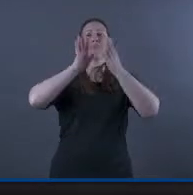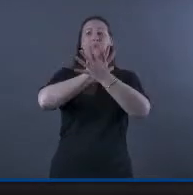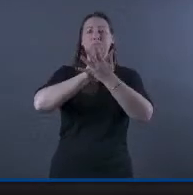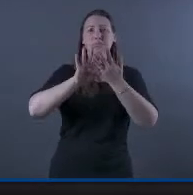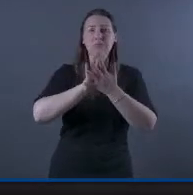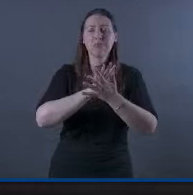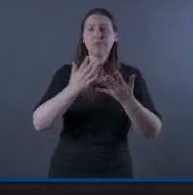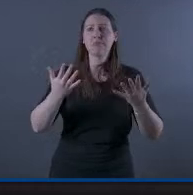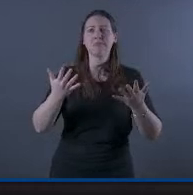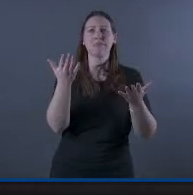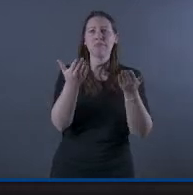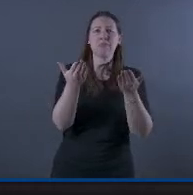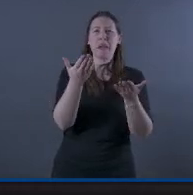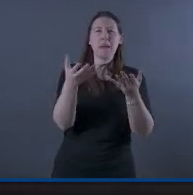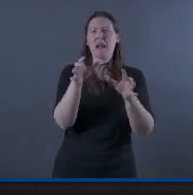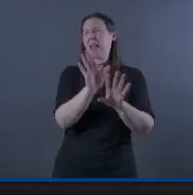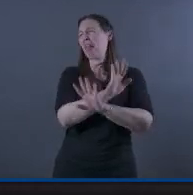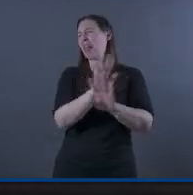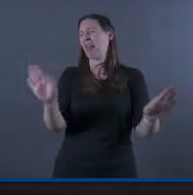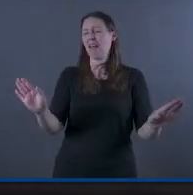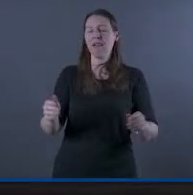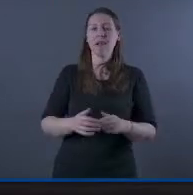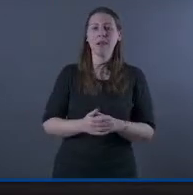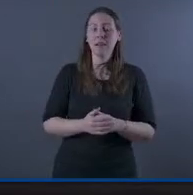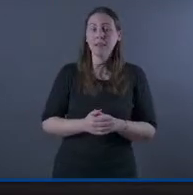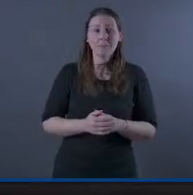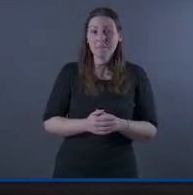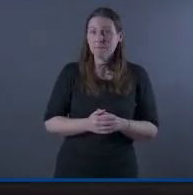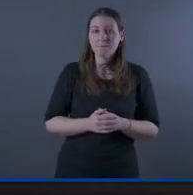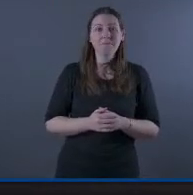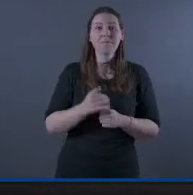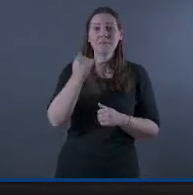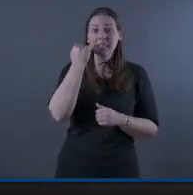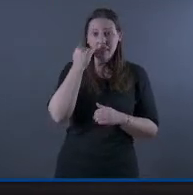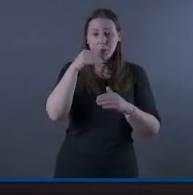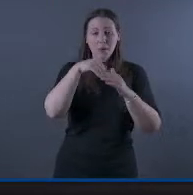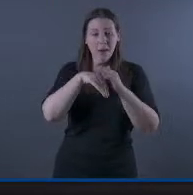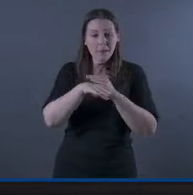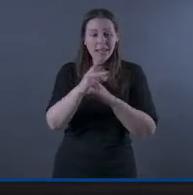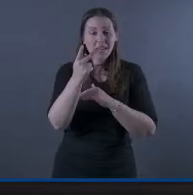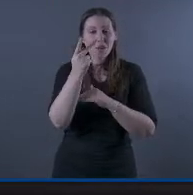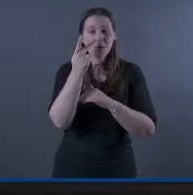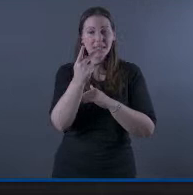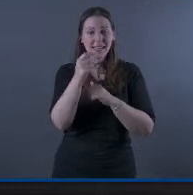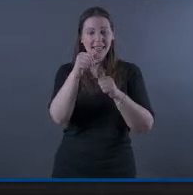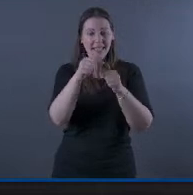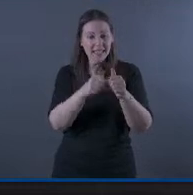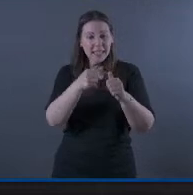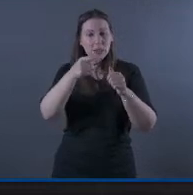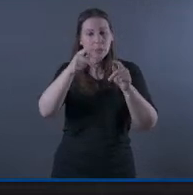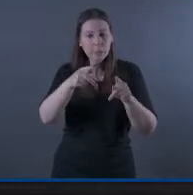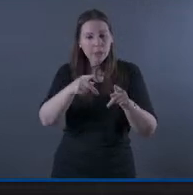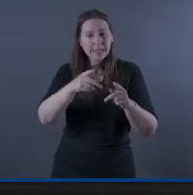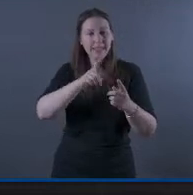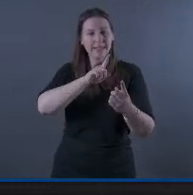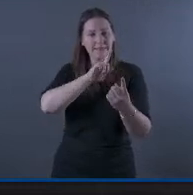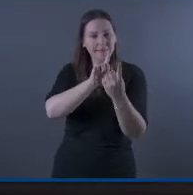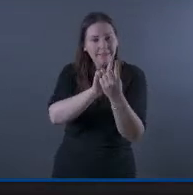and how each person gets treated as an individual, I think that creates those stories that we love to hear